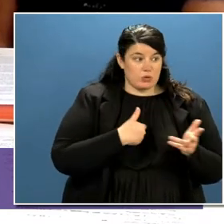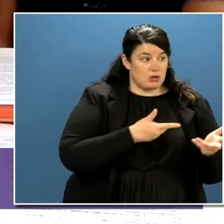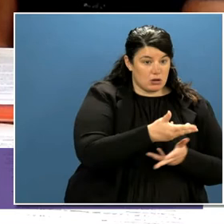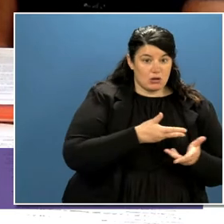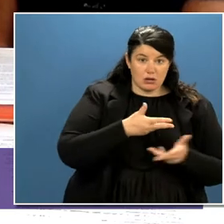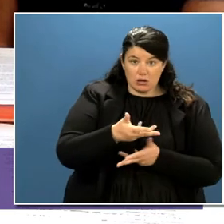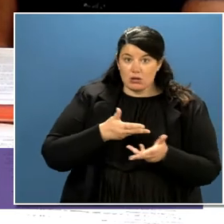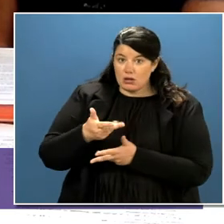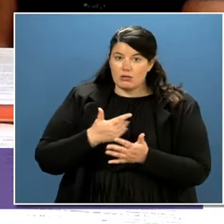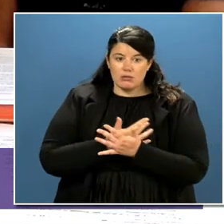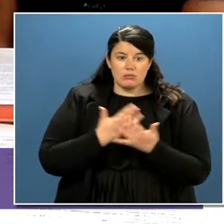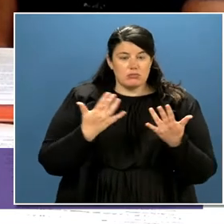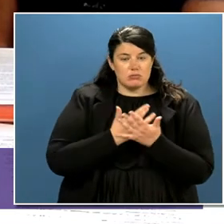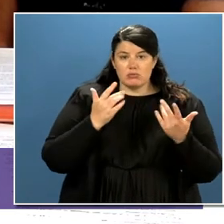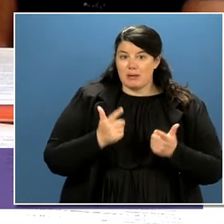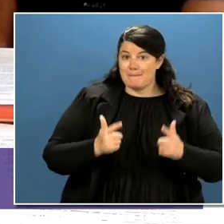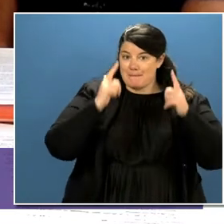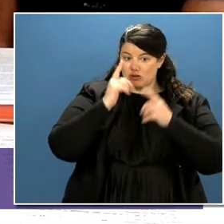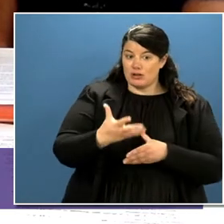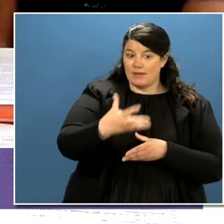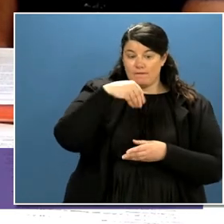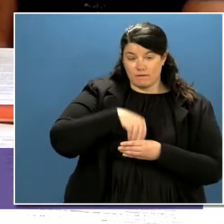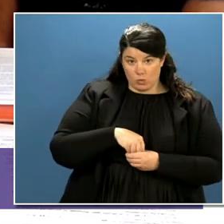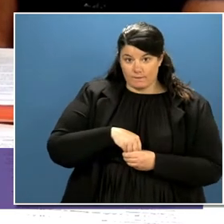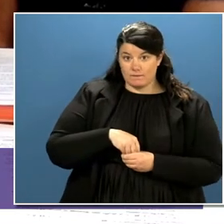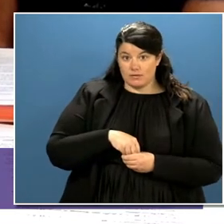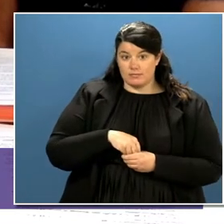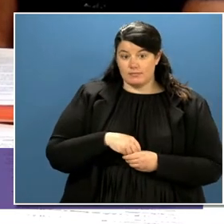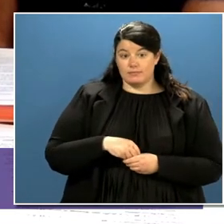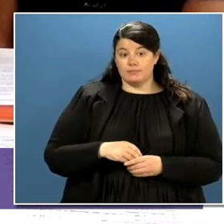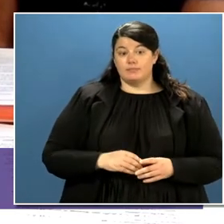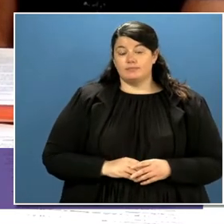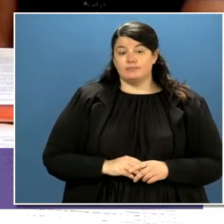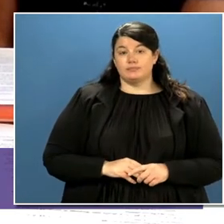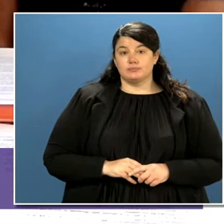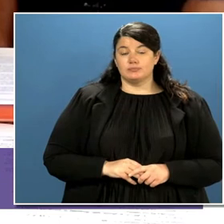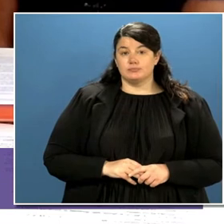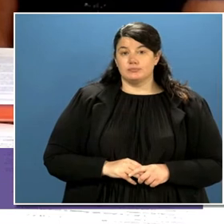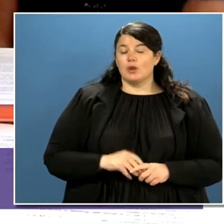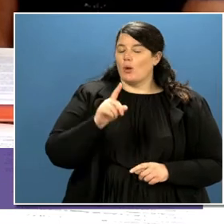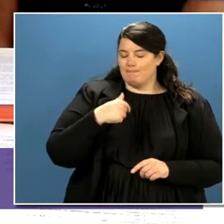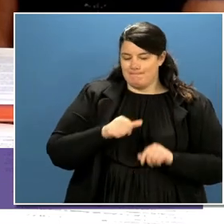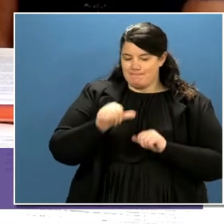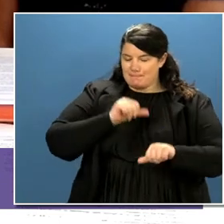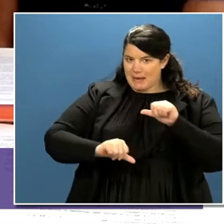leader or key stakeholders that will be a part of this plan. And I think probably I did miss a step: it is crucial to understand the